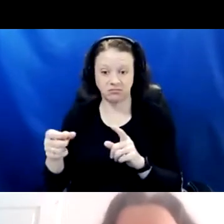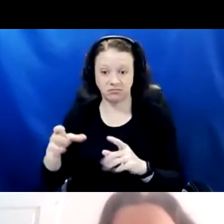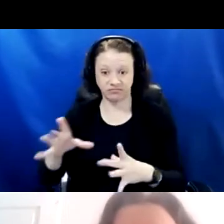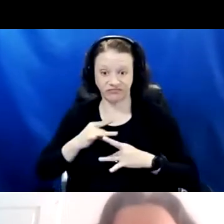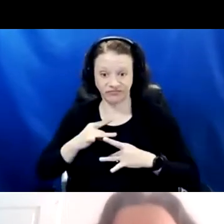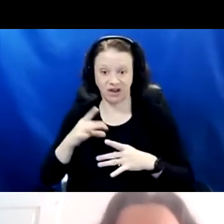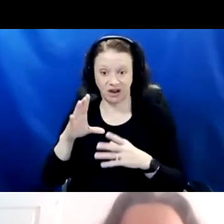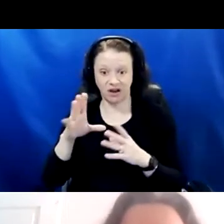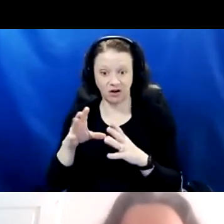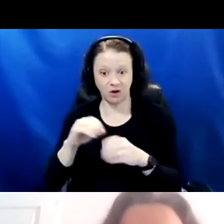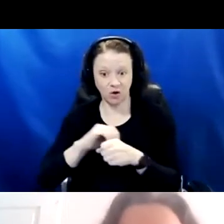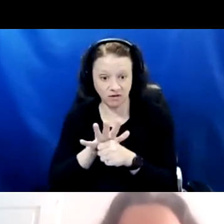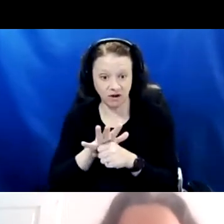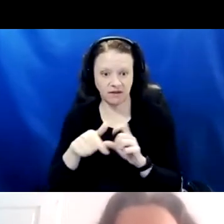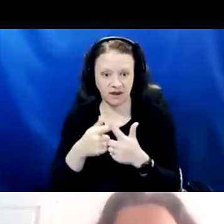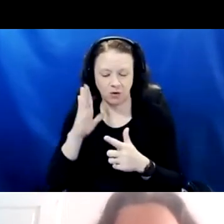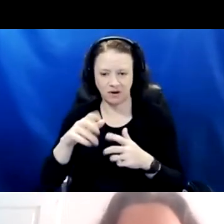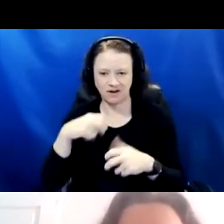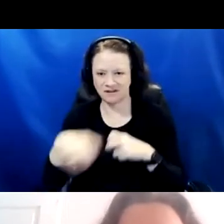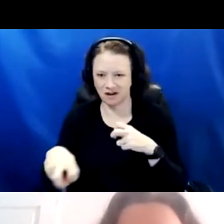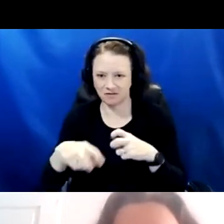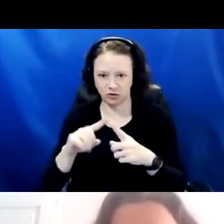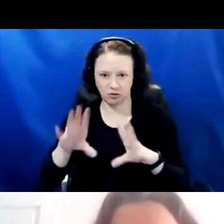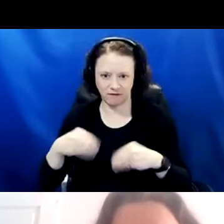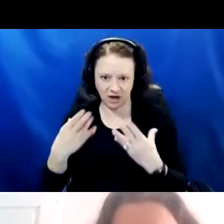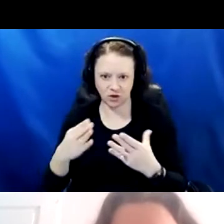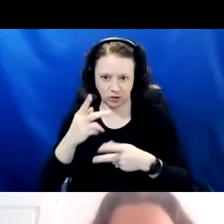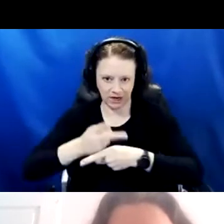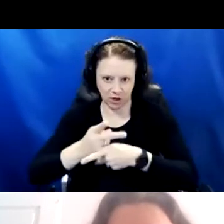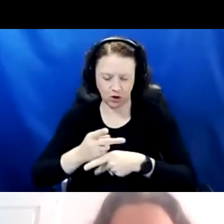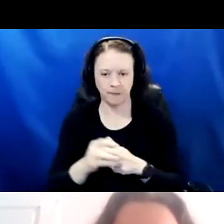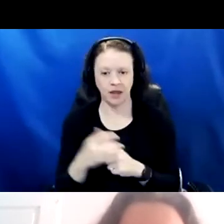So we think that the second category would include anyone